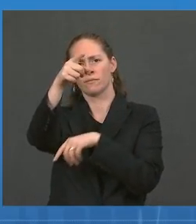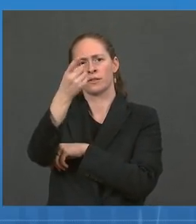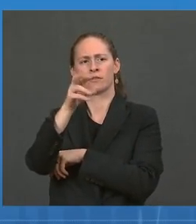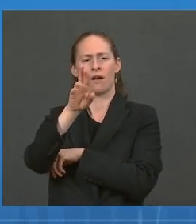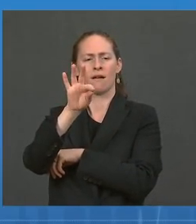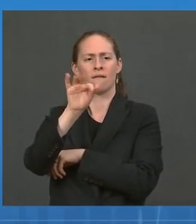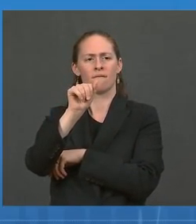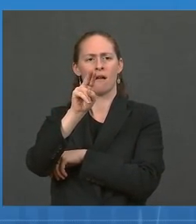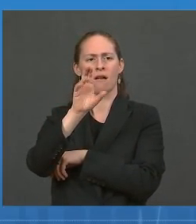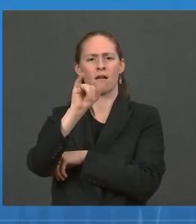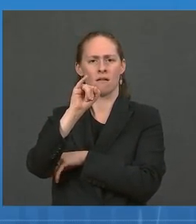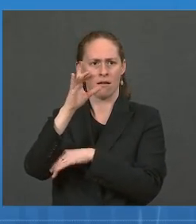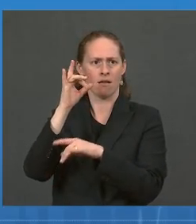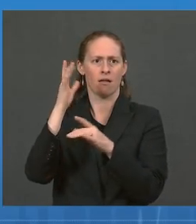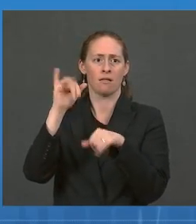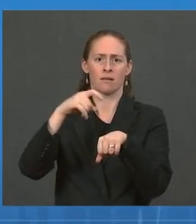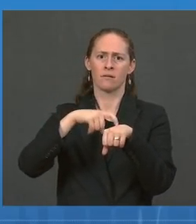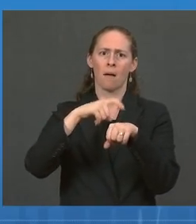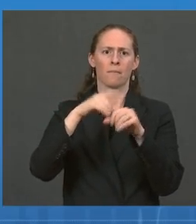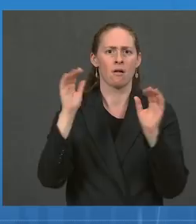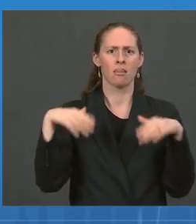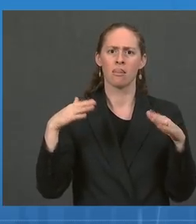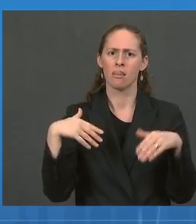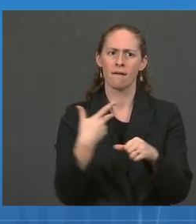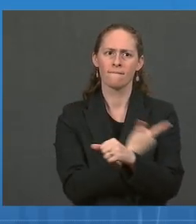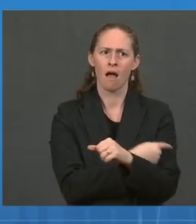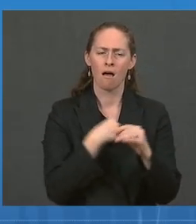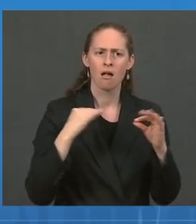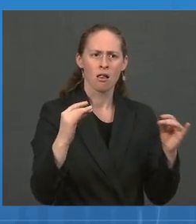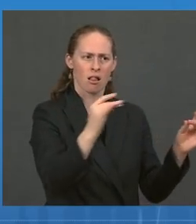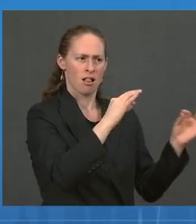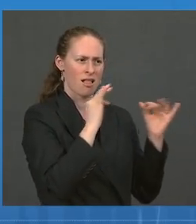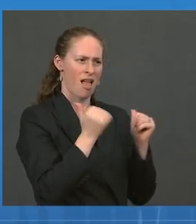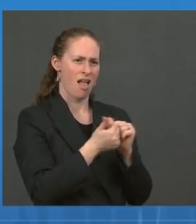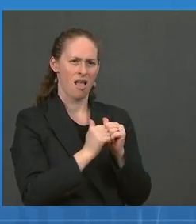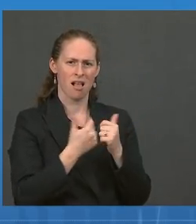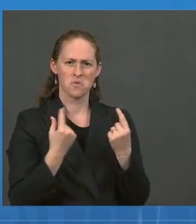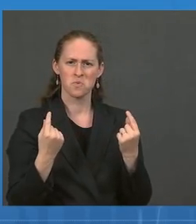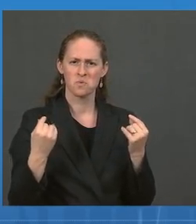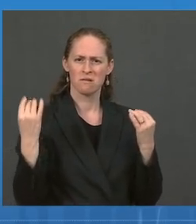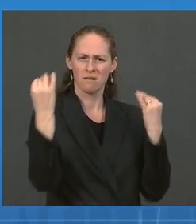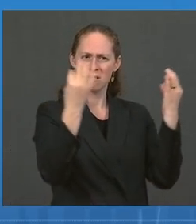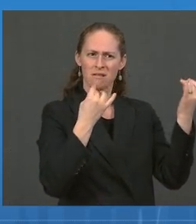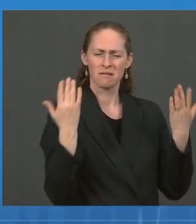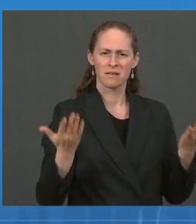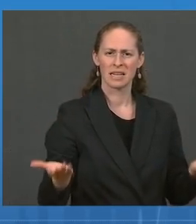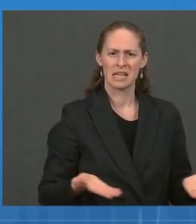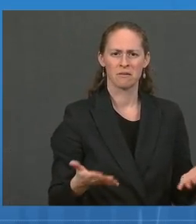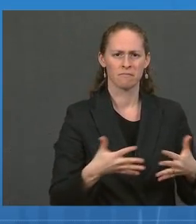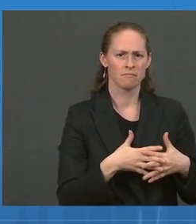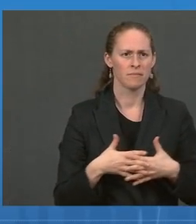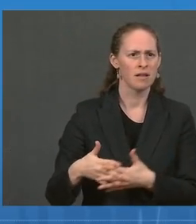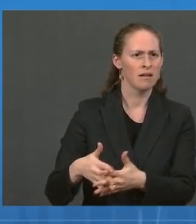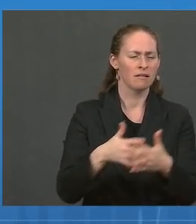there had been a lot of discussion about how in the U.S. we might reach herd immunity through natural infection.